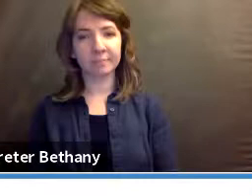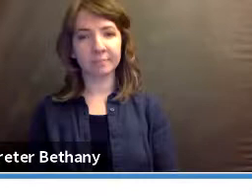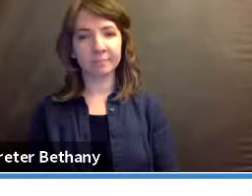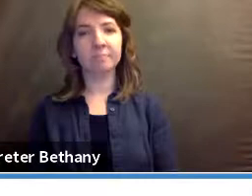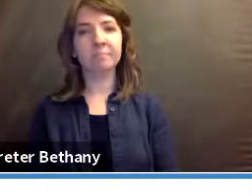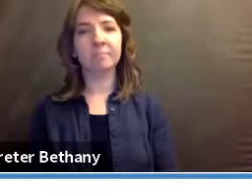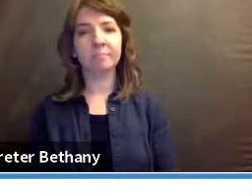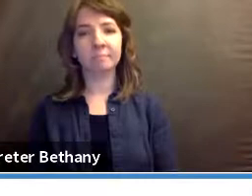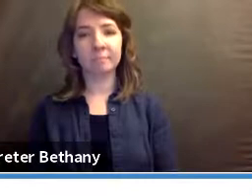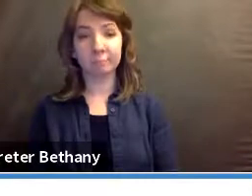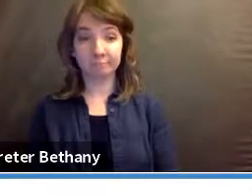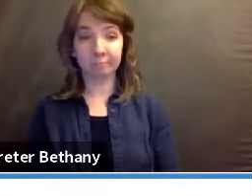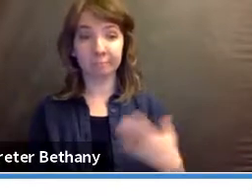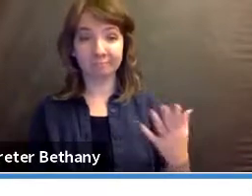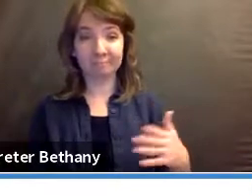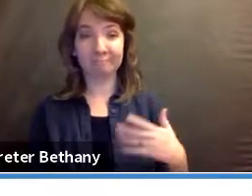Linda Kobashigawa: Not usually this flow. It's just my connection.